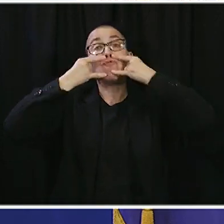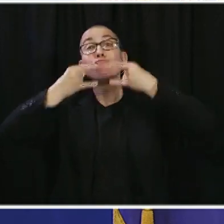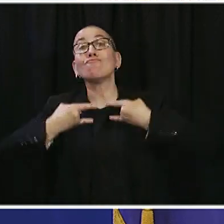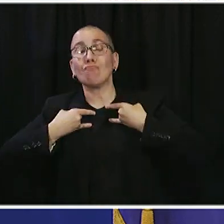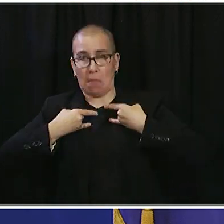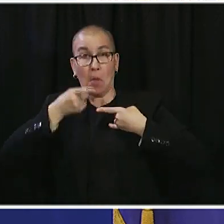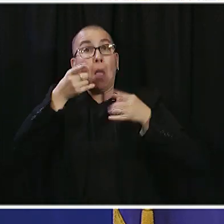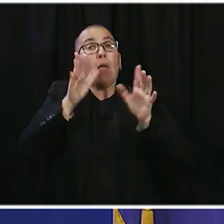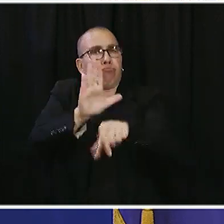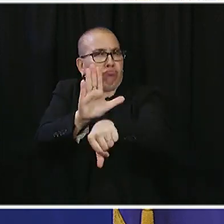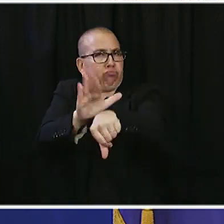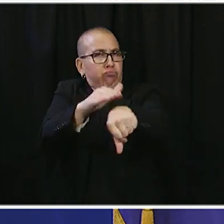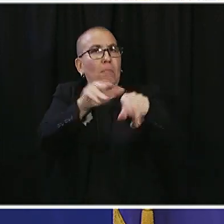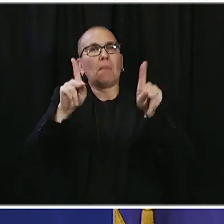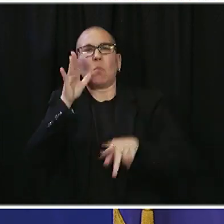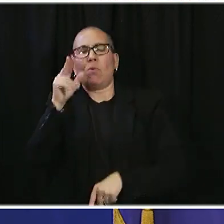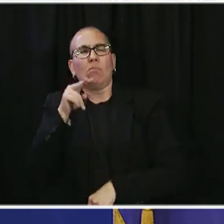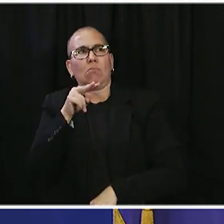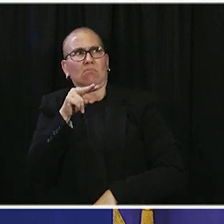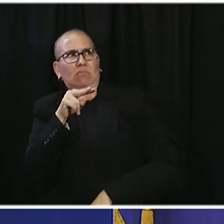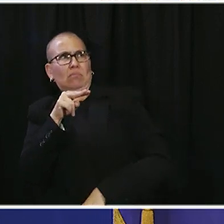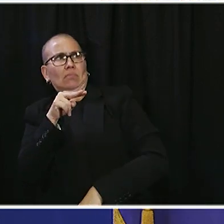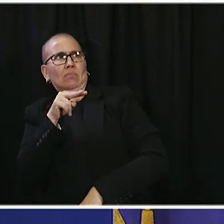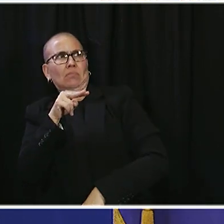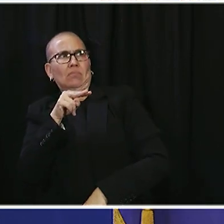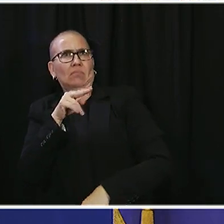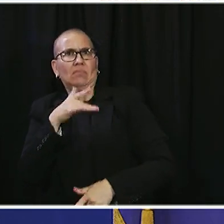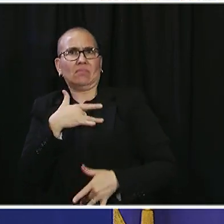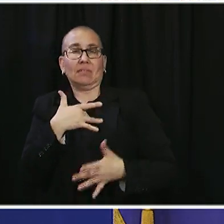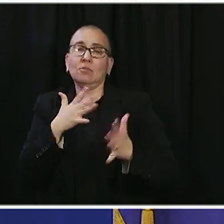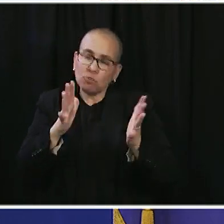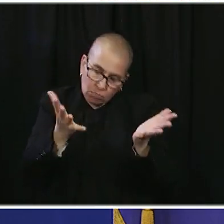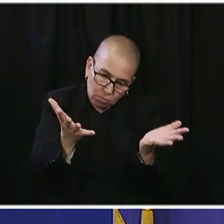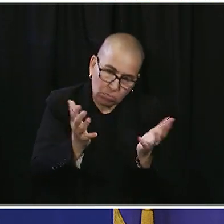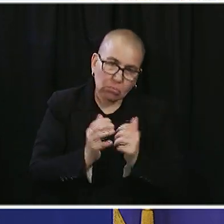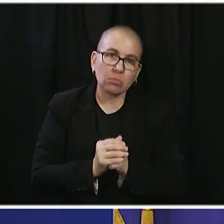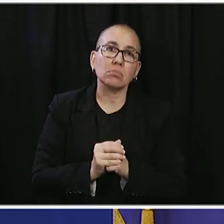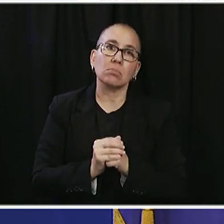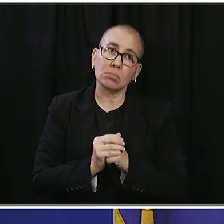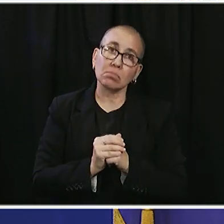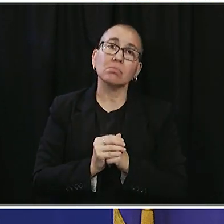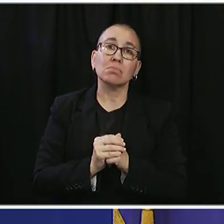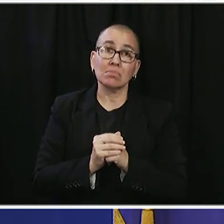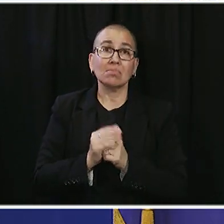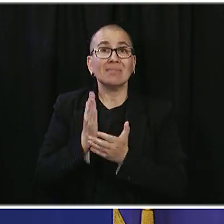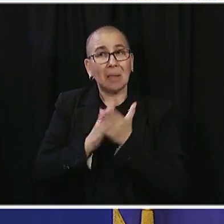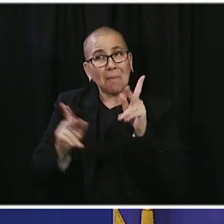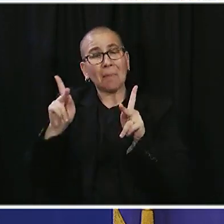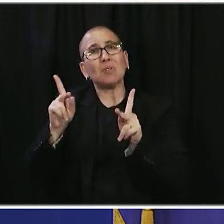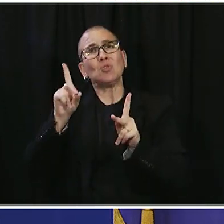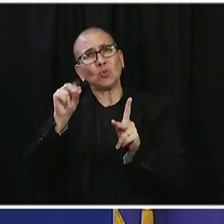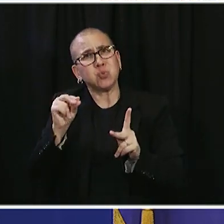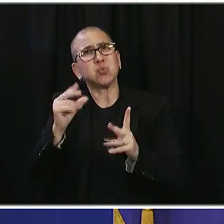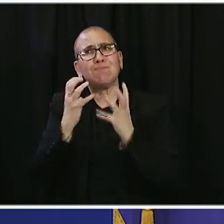IN PUBLIC NOW AND YOU'RE NOT WAISHING A MASK, IT SENDS A SIGNAL TO YOUR NEIGHBORS. YOU'RE DOING SOME ACTIVITIES IN YOUR GARDEN AND PEOPLE ARE ACROSS THE WAY, THAT'S FINE.